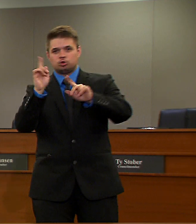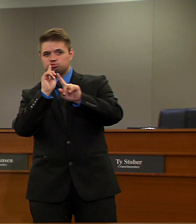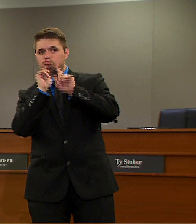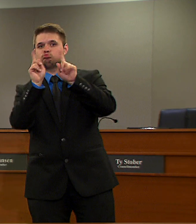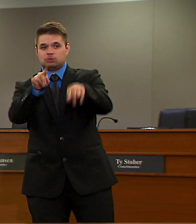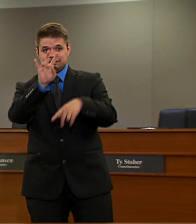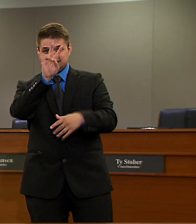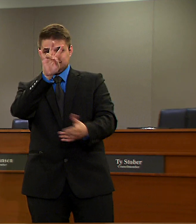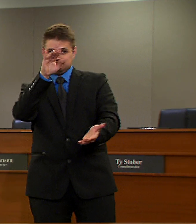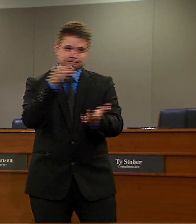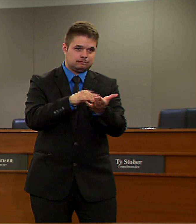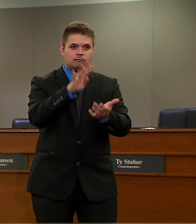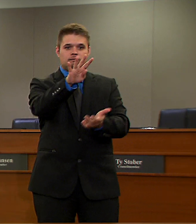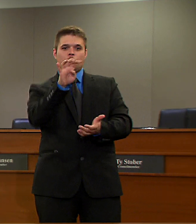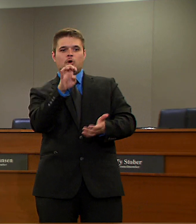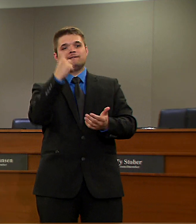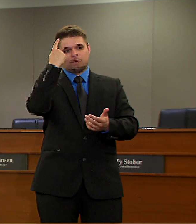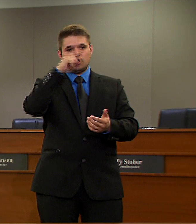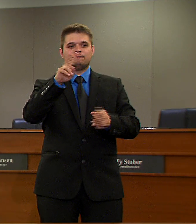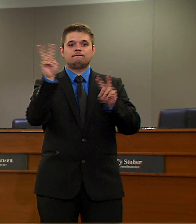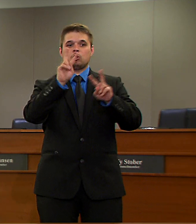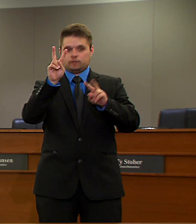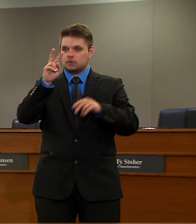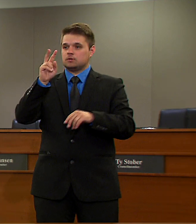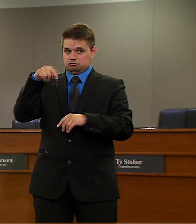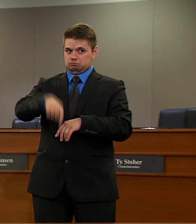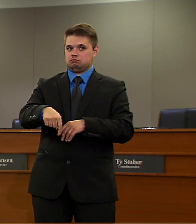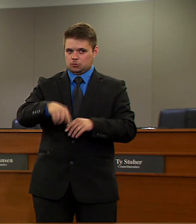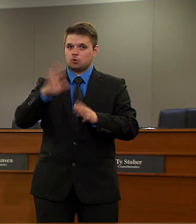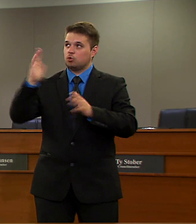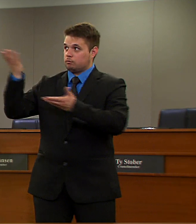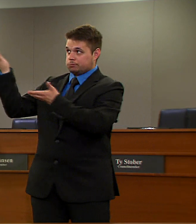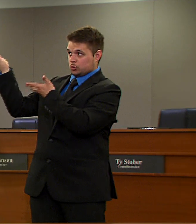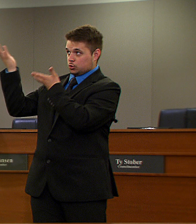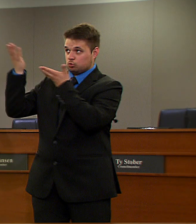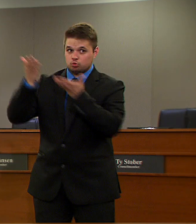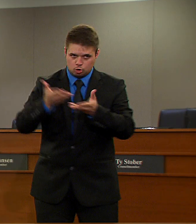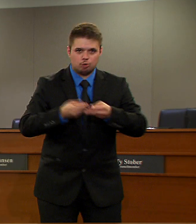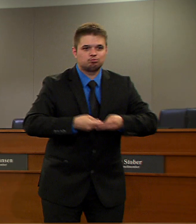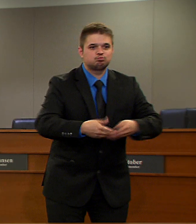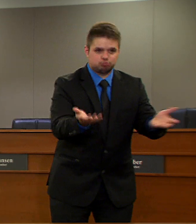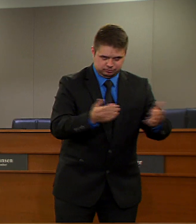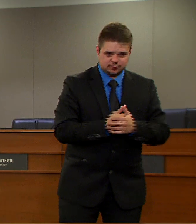able to distribute them to our community as soon as possible. As soon as next week when they arrive.